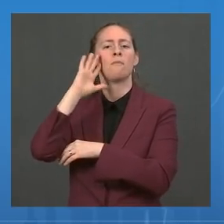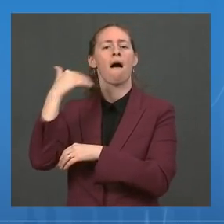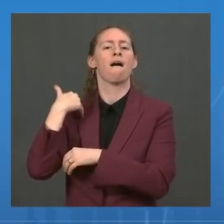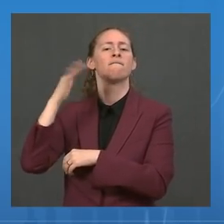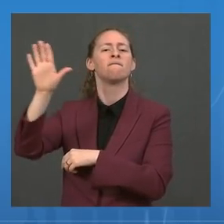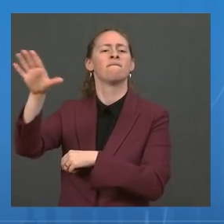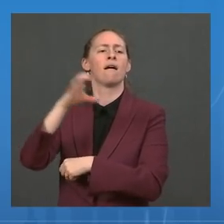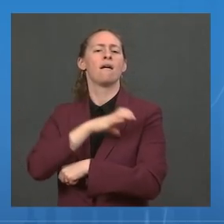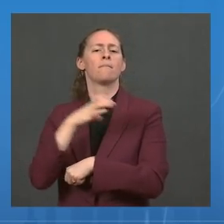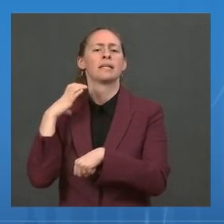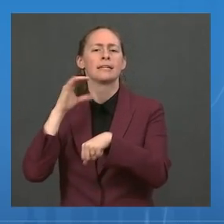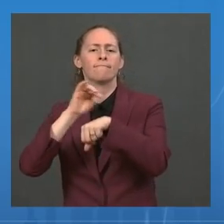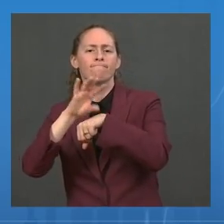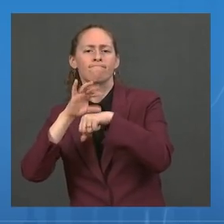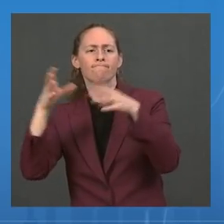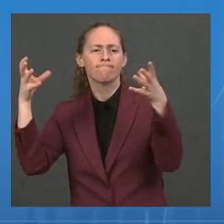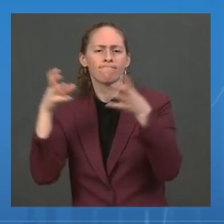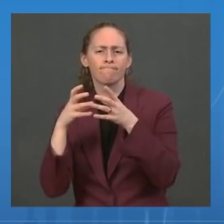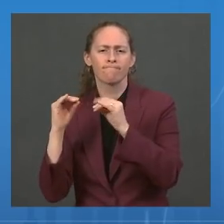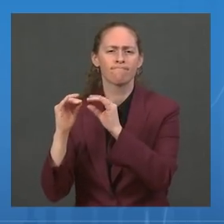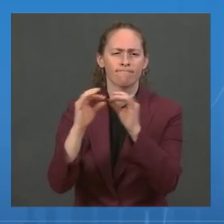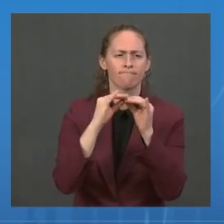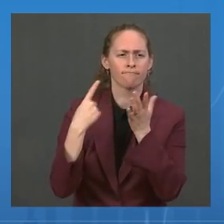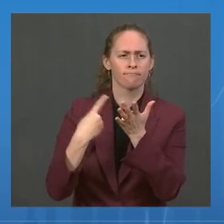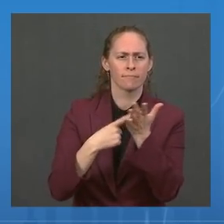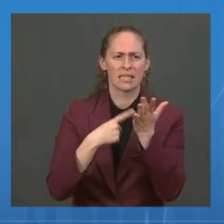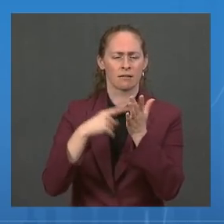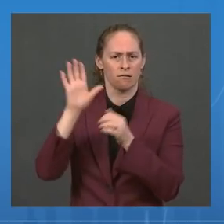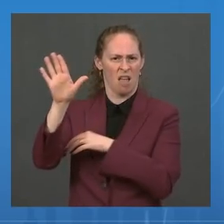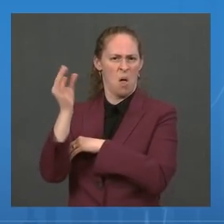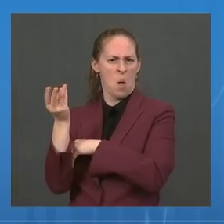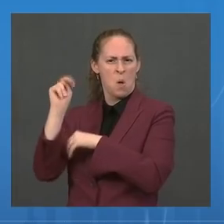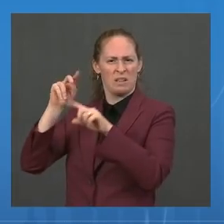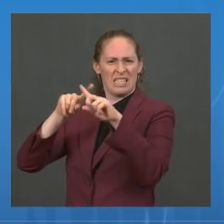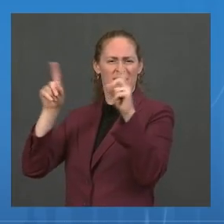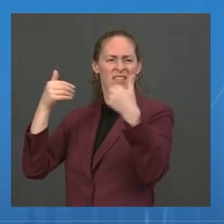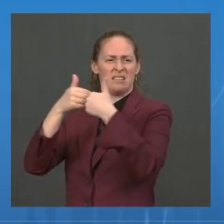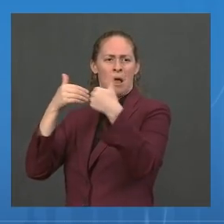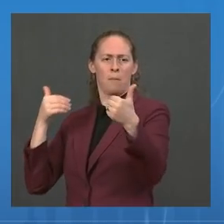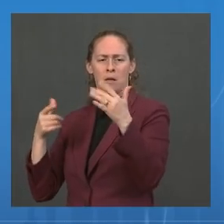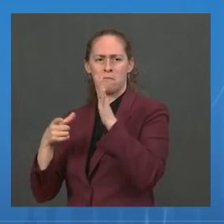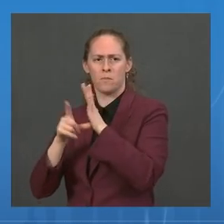then meets to conduct their own review on specific clinical recommendations for healthcare providers.